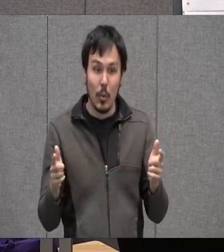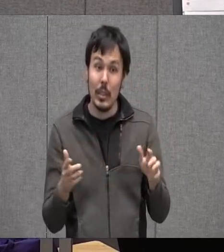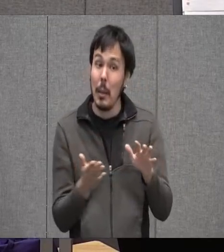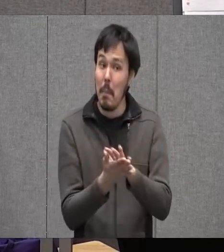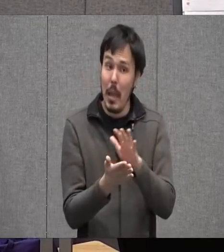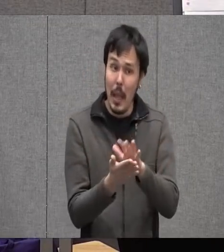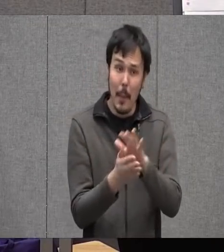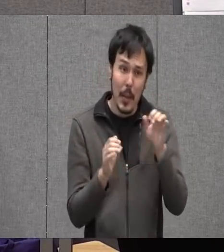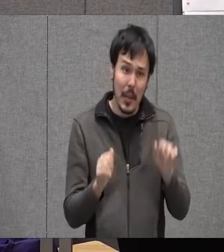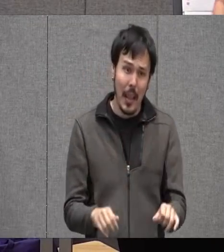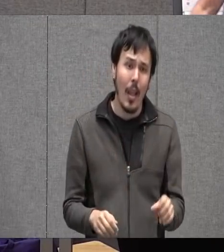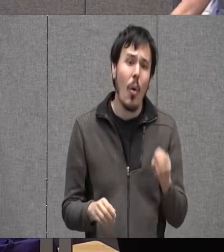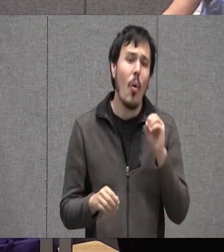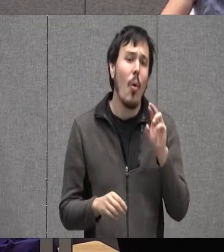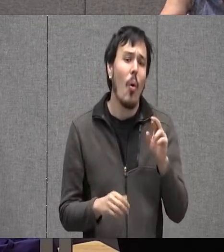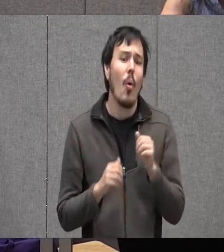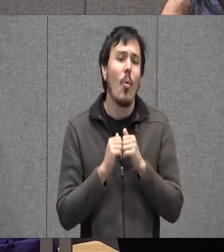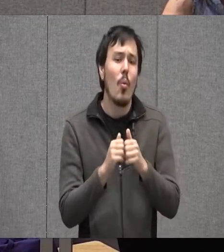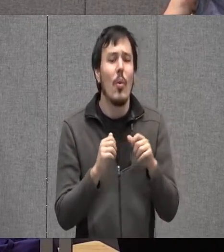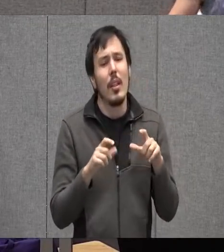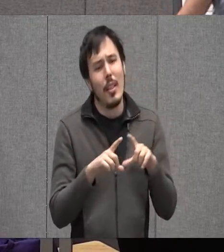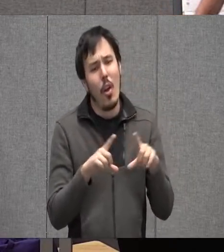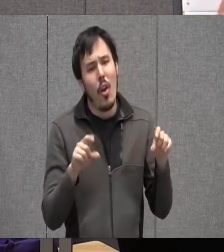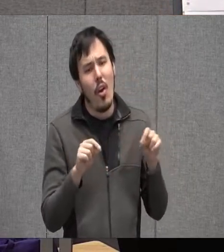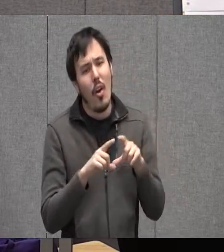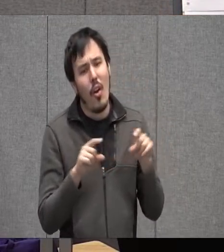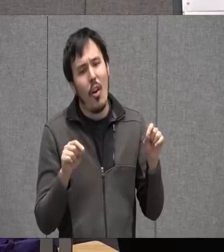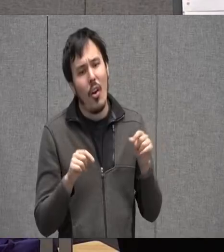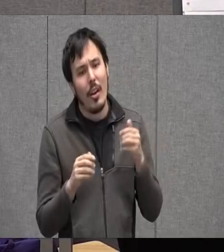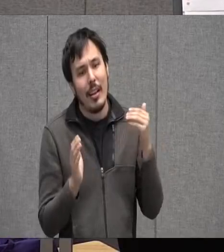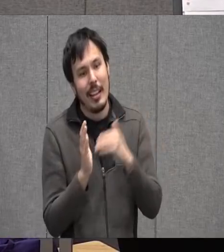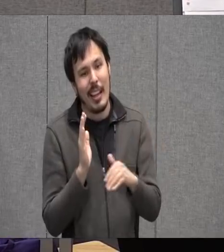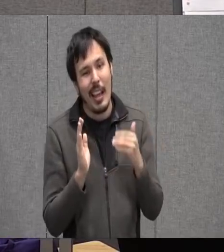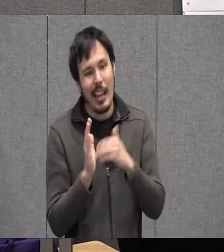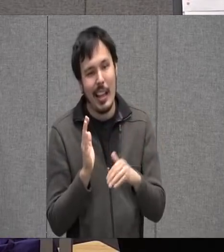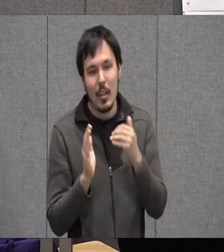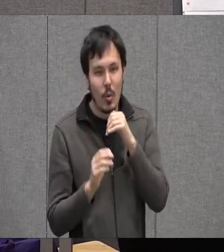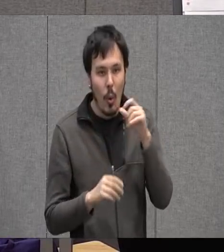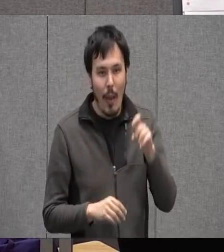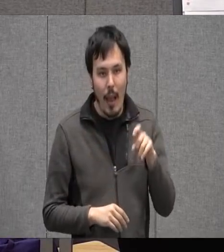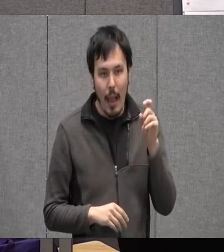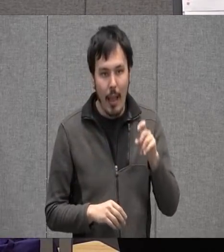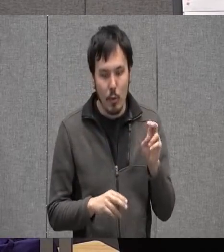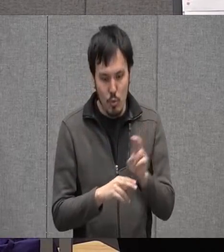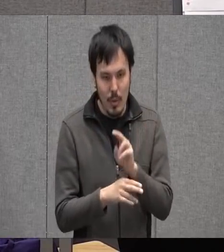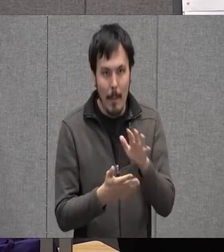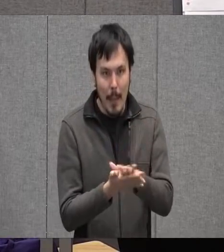or you can make cards if you want to play it over and over and you don't want to have to use paper.